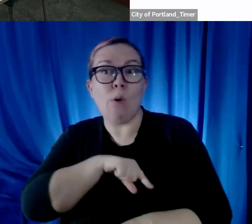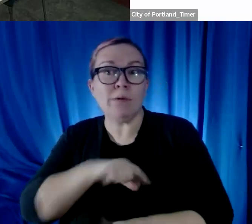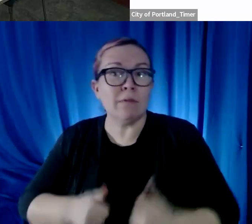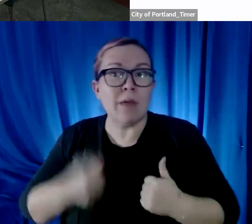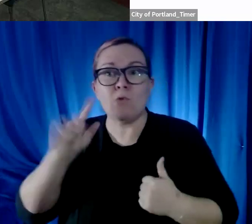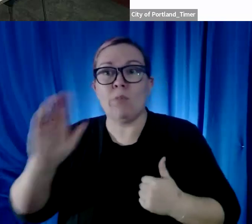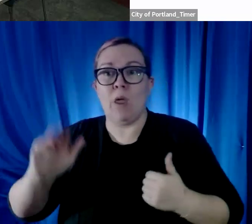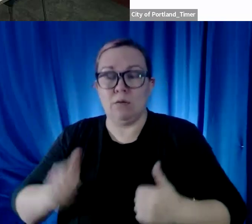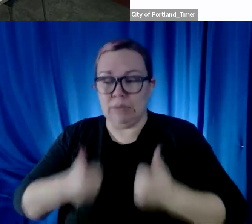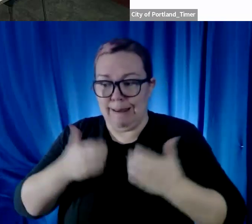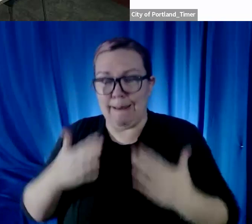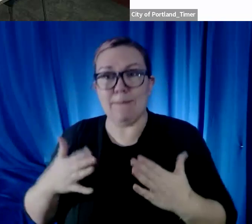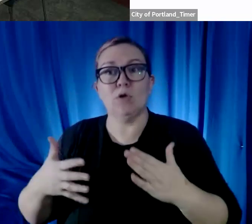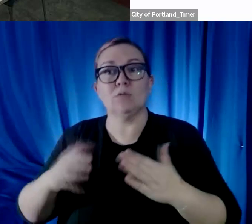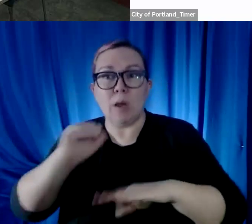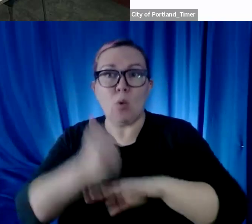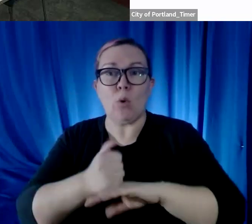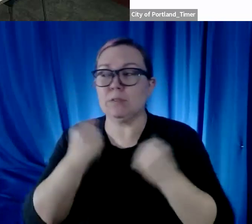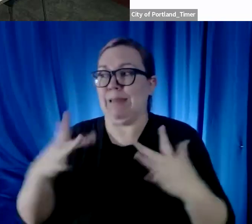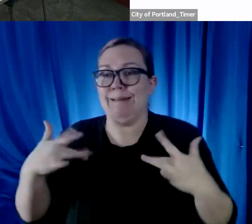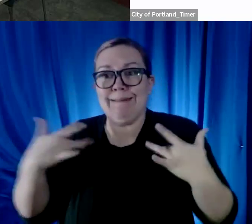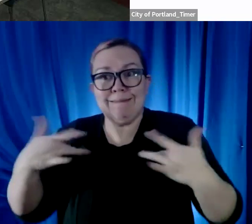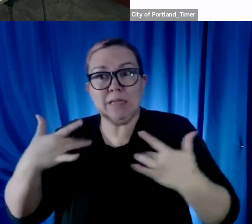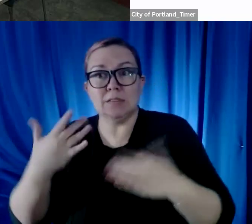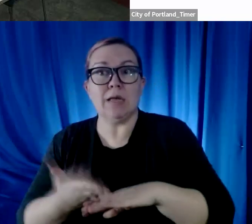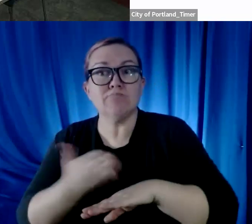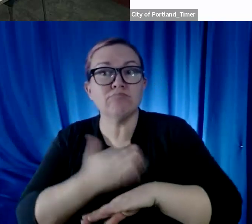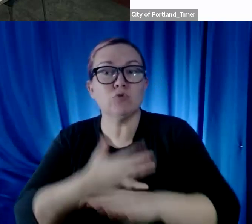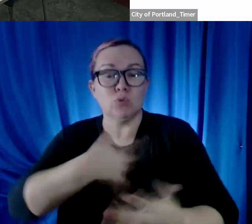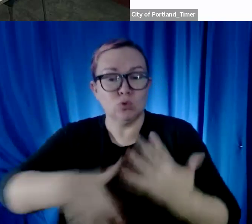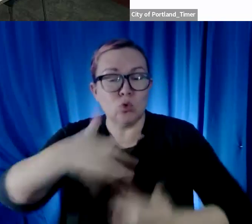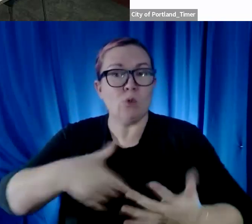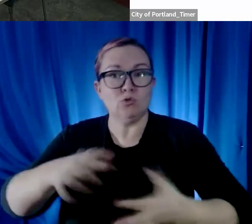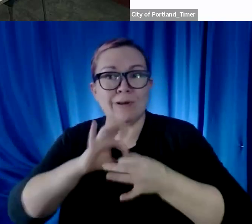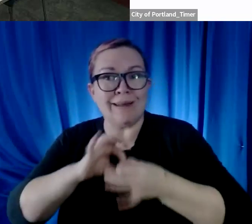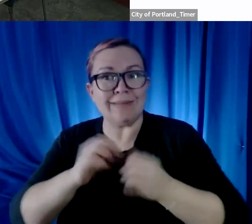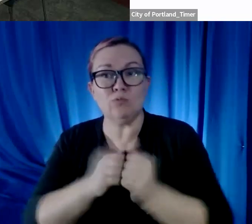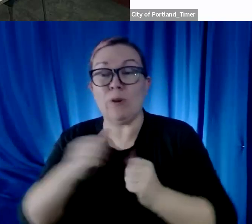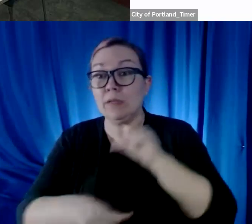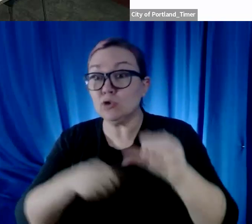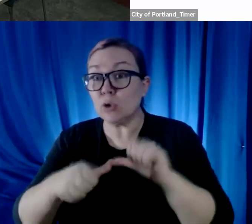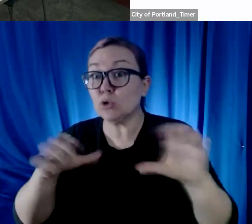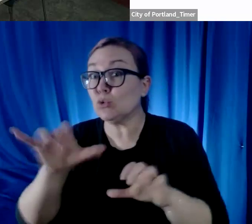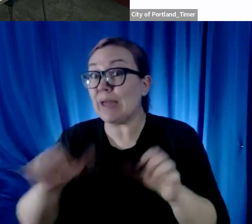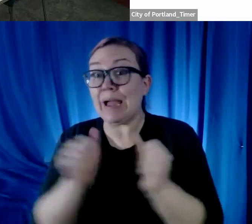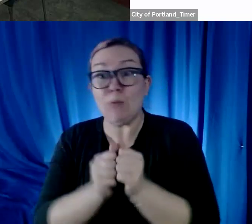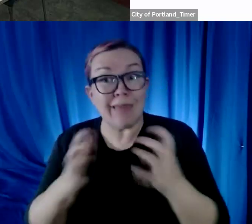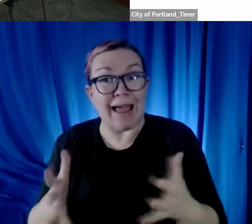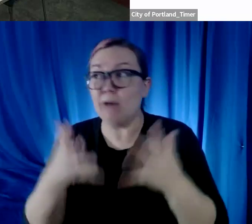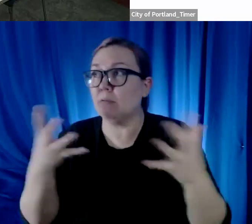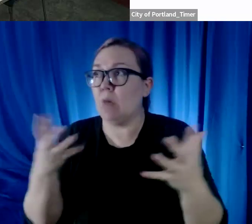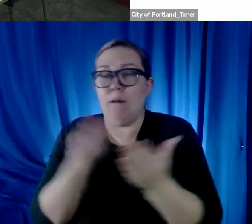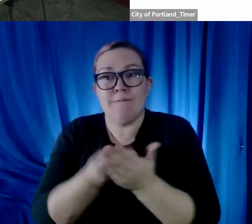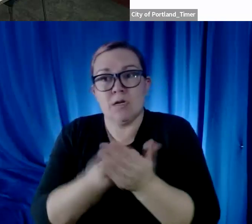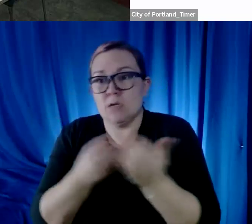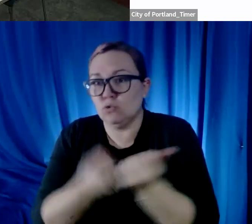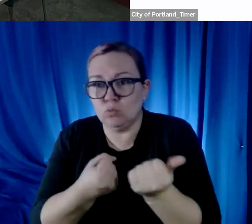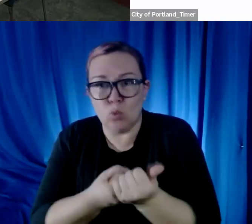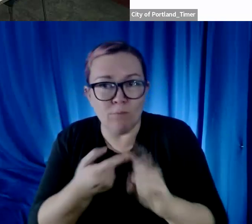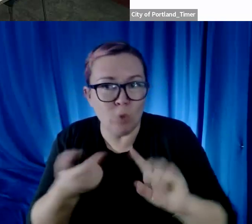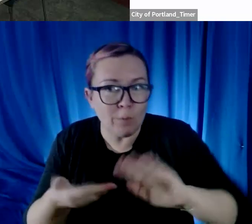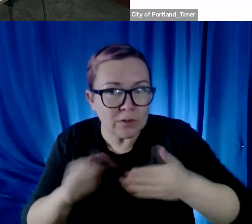By organizing many events that enhance the social connectedness amongst each other. They do this with very little financial support from the city.